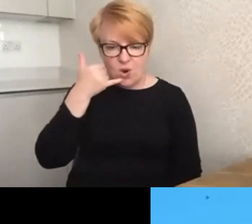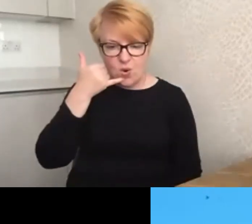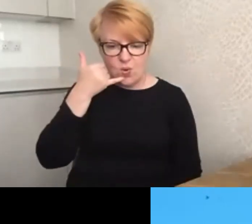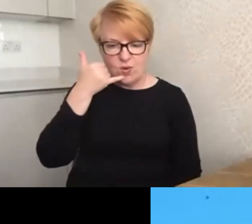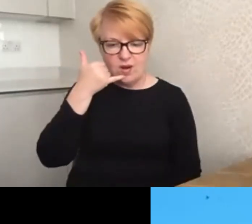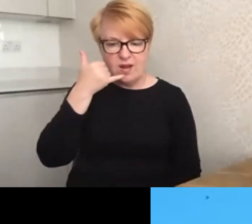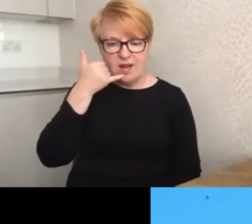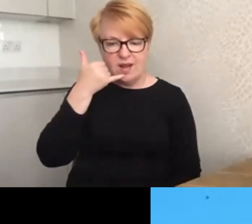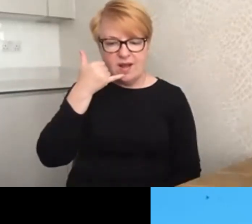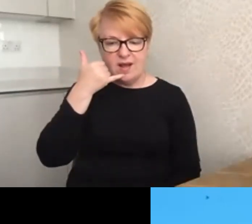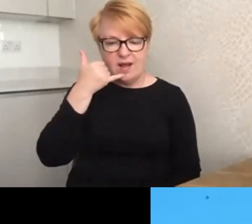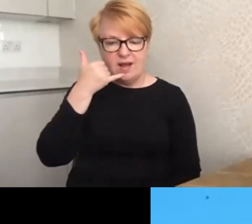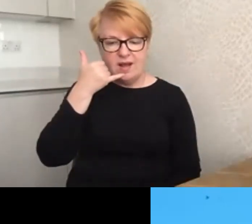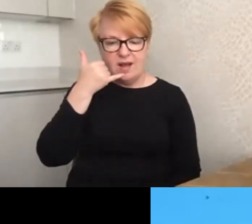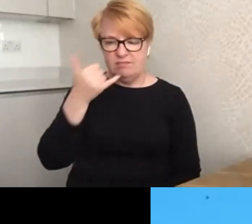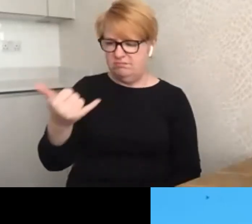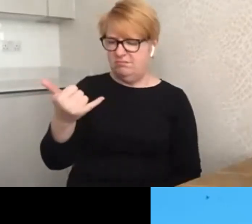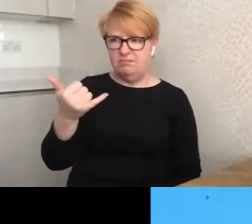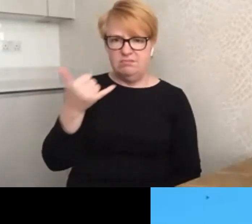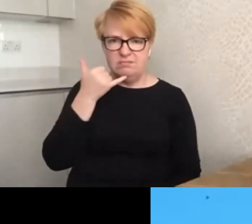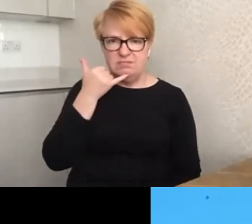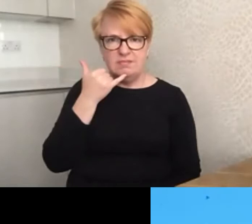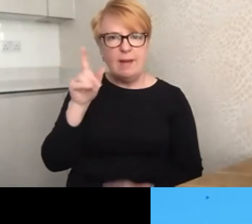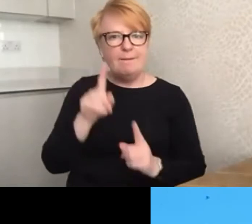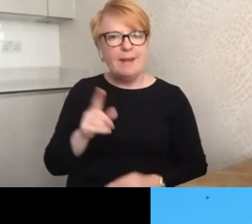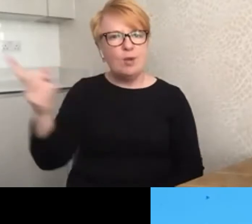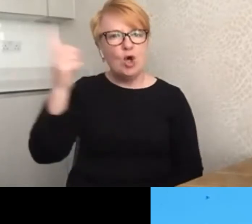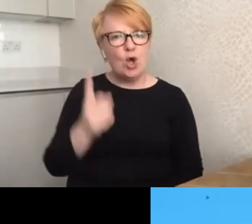it's a dud phone, and people come along, and just speak to their dead relatives.